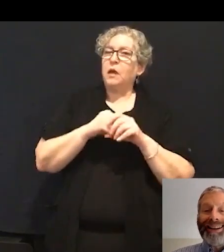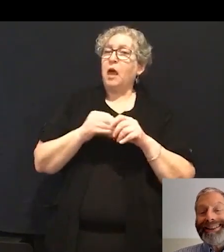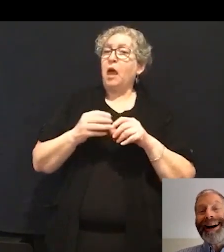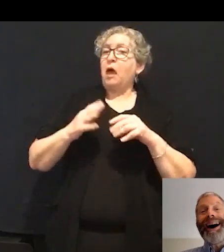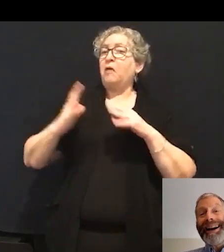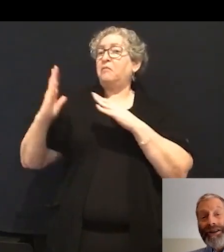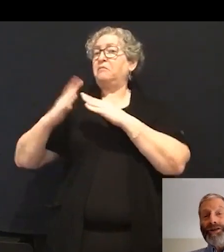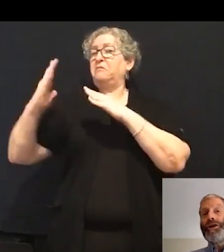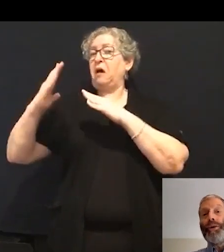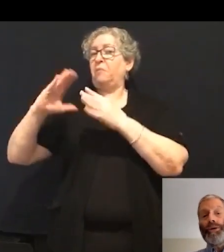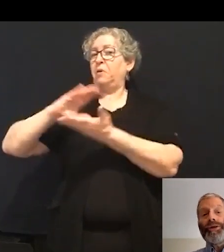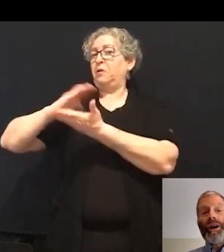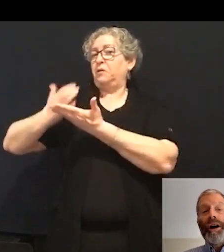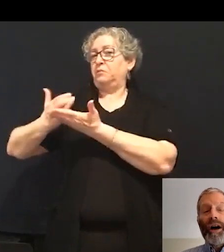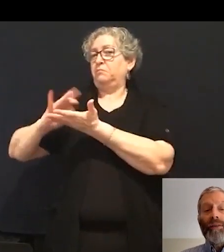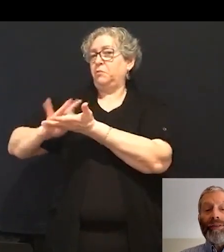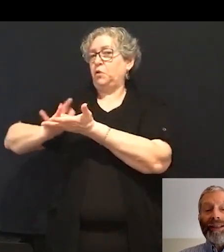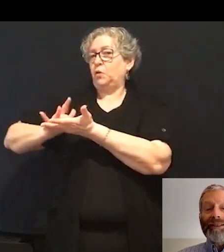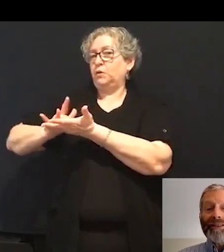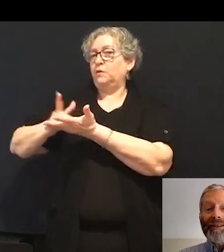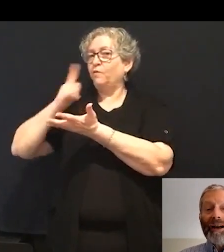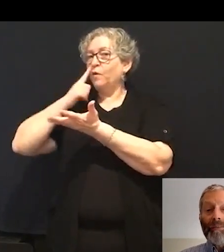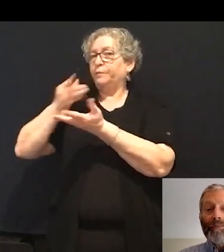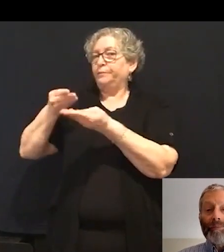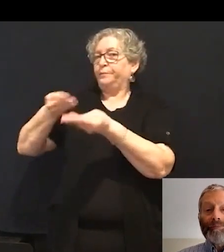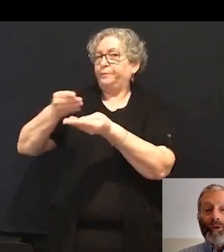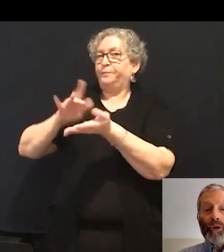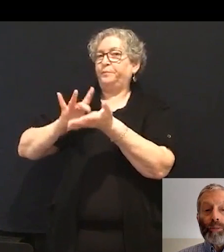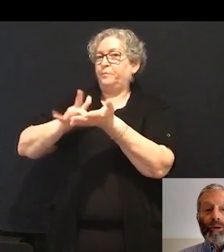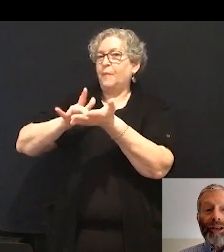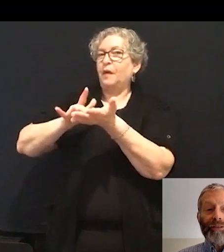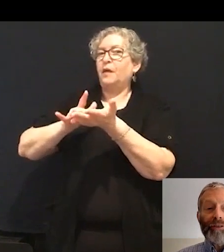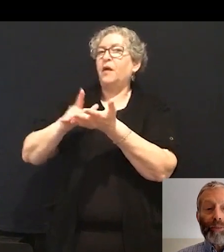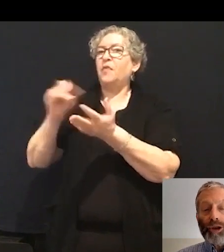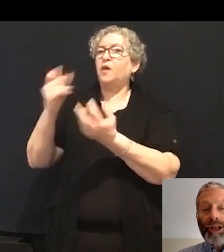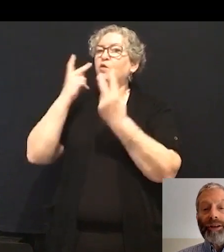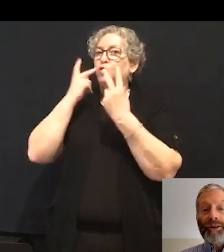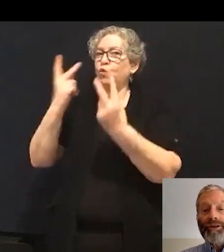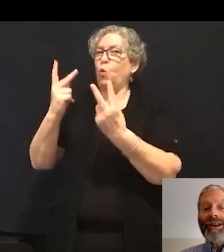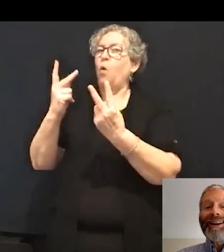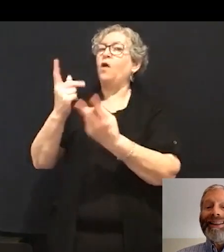And at the highest dose of these neuroprotective progenitors,